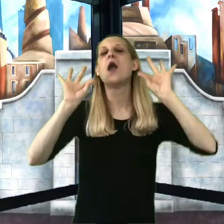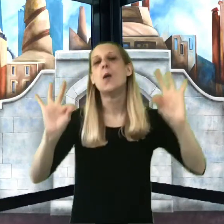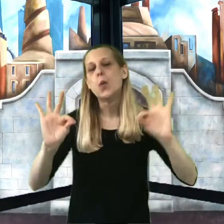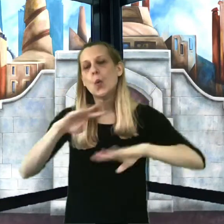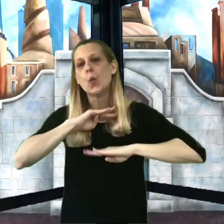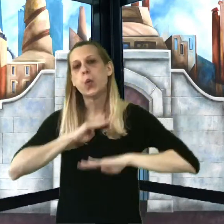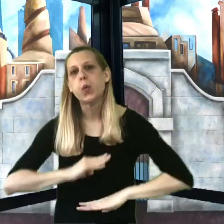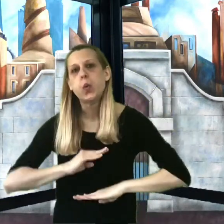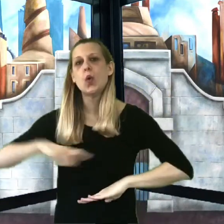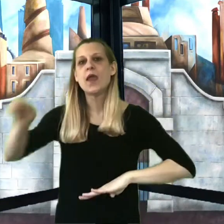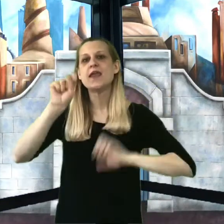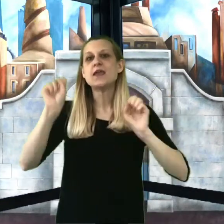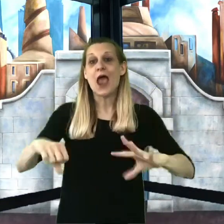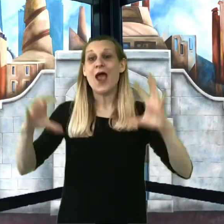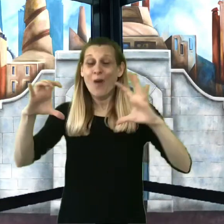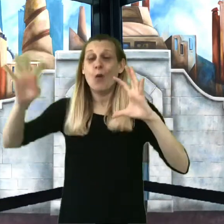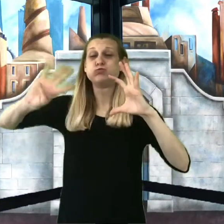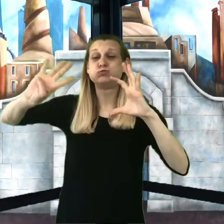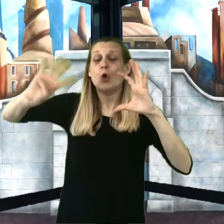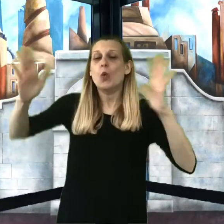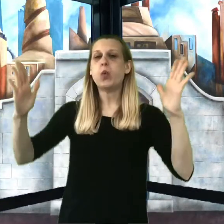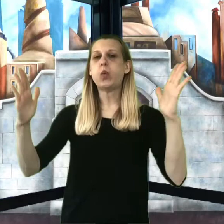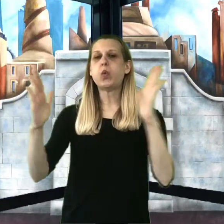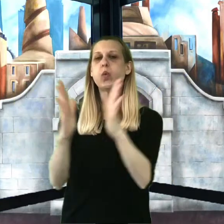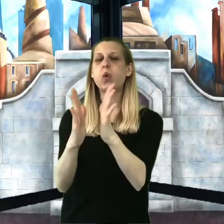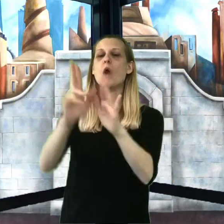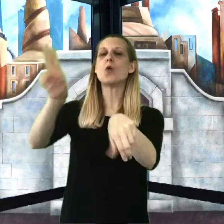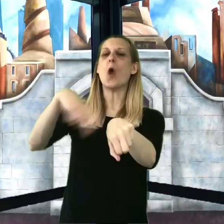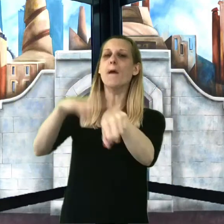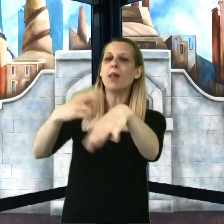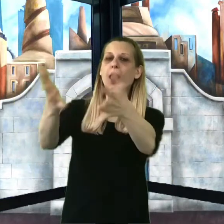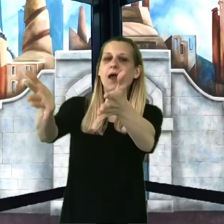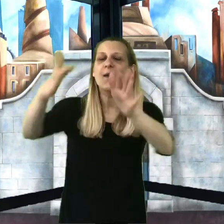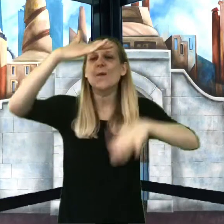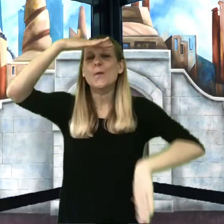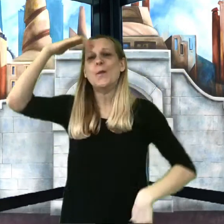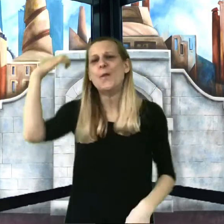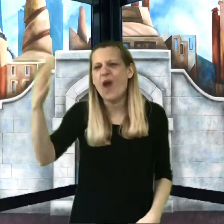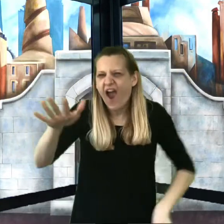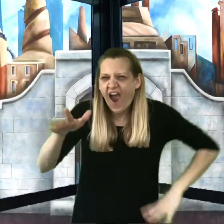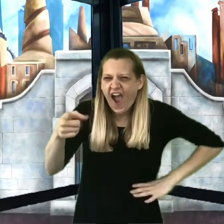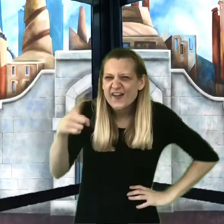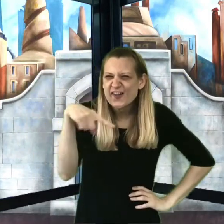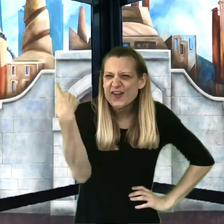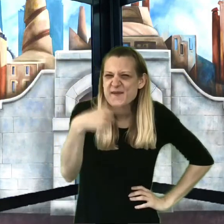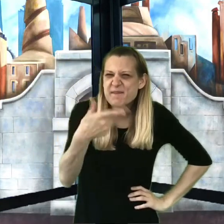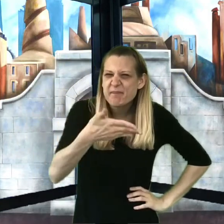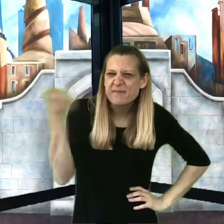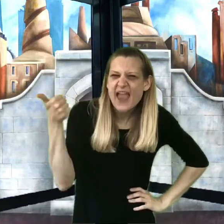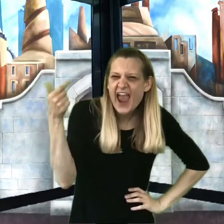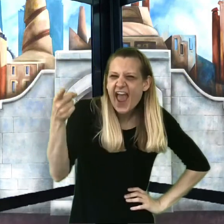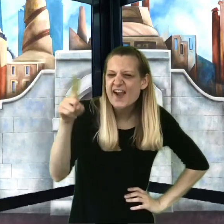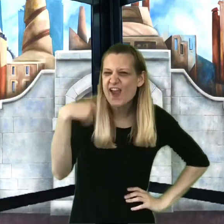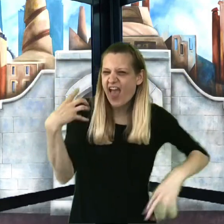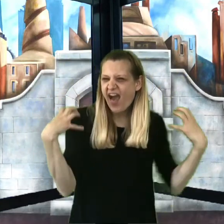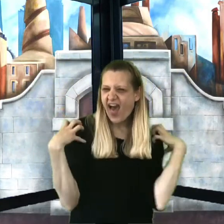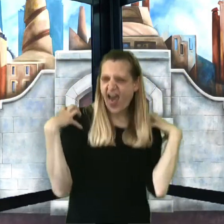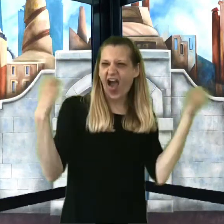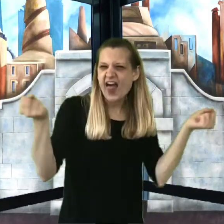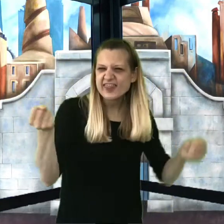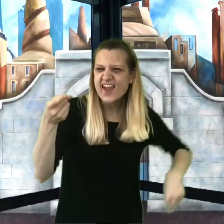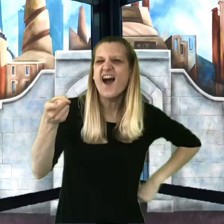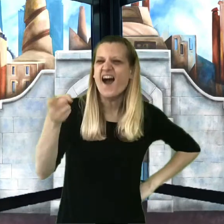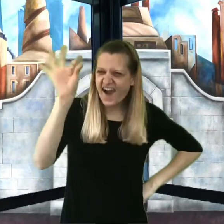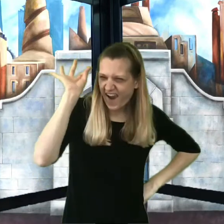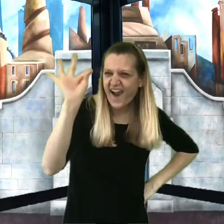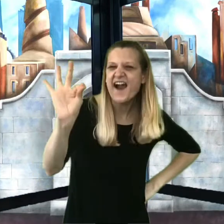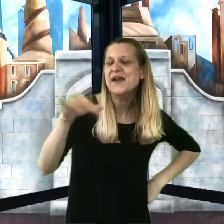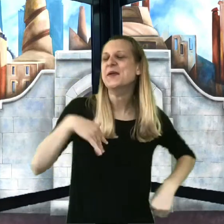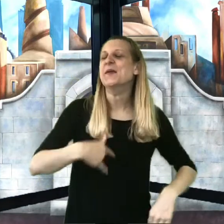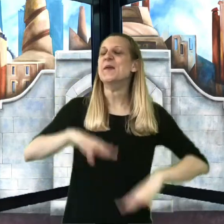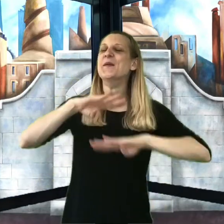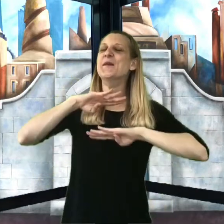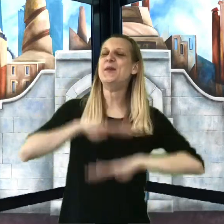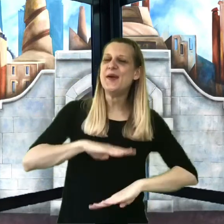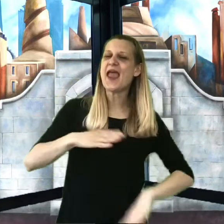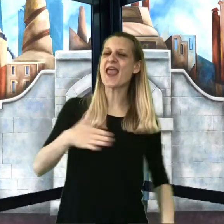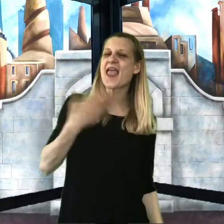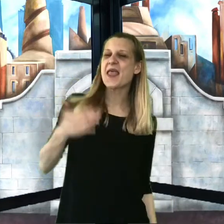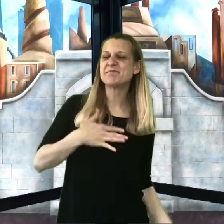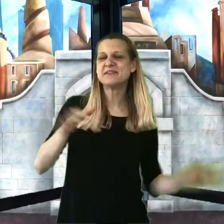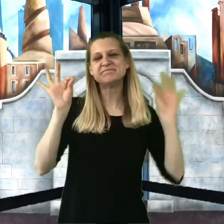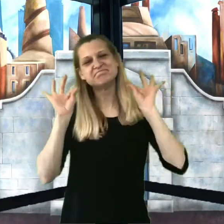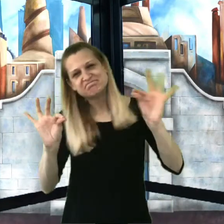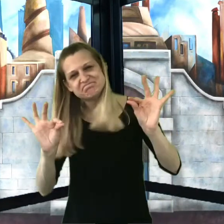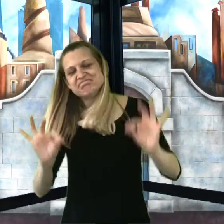It seems as though they managed to de-juice her after all. I’m so glad. And how healthy she looks! Much better than before!"